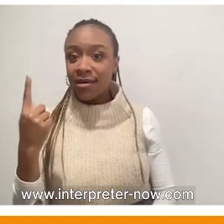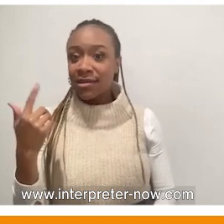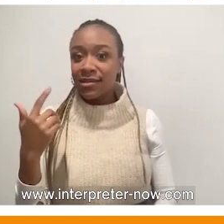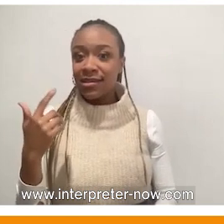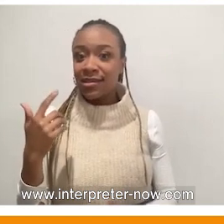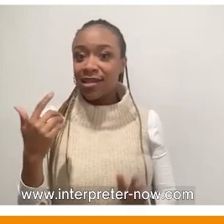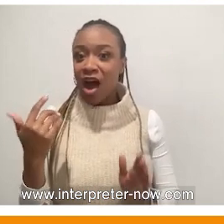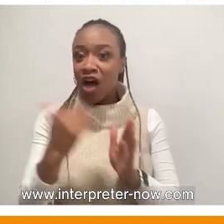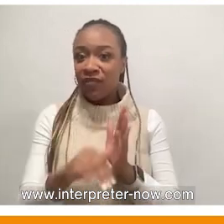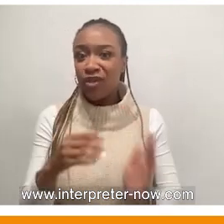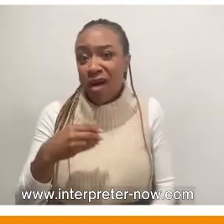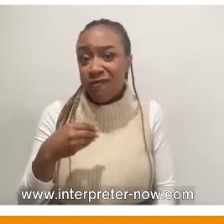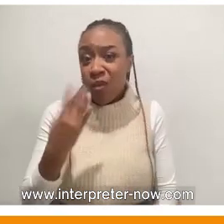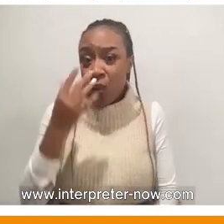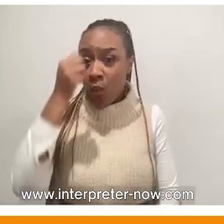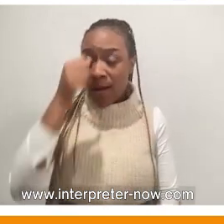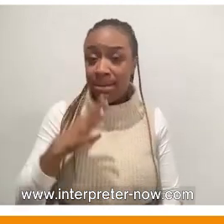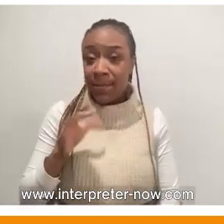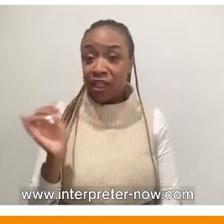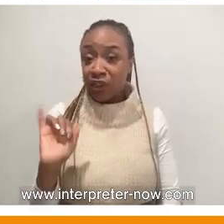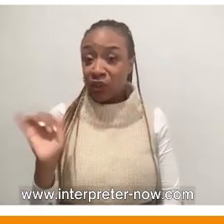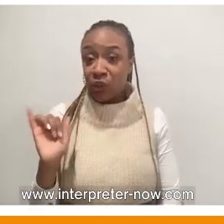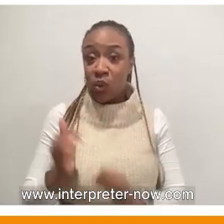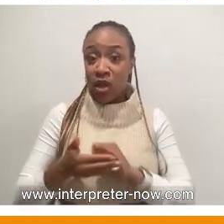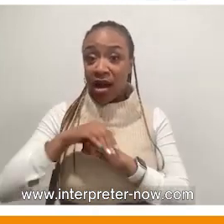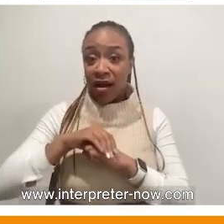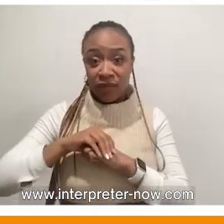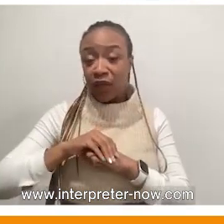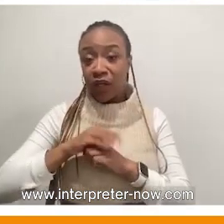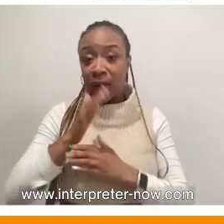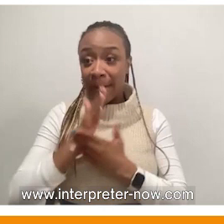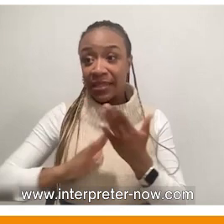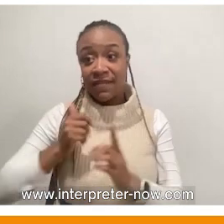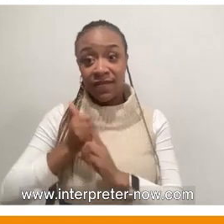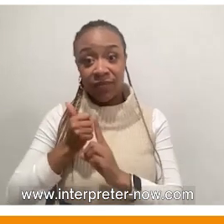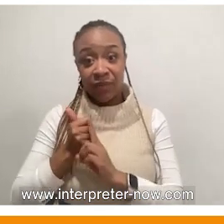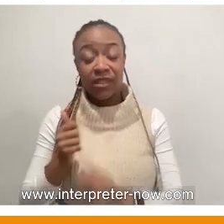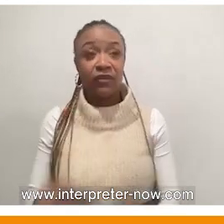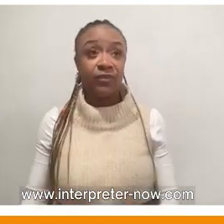Often, folks, White men too are covering pieces of who they are as well.